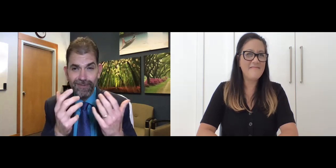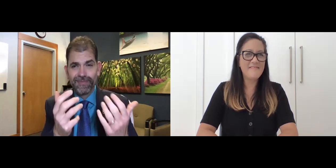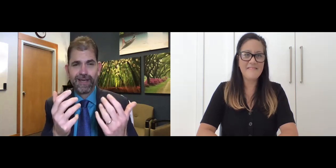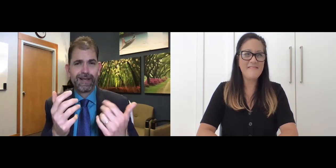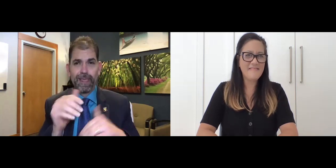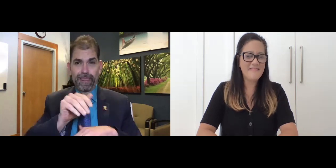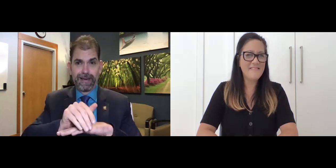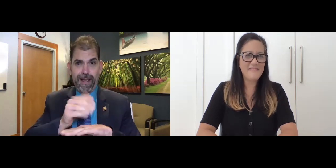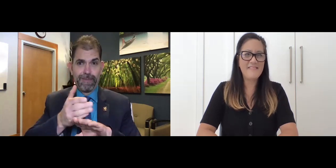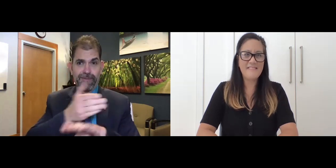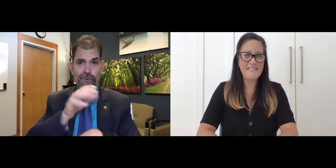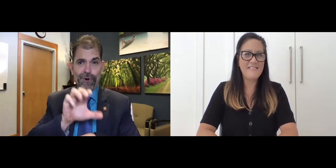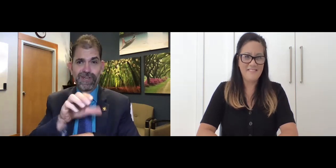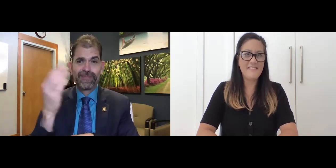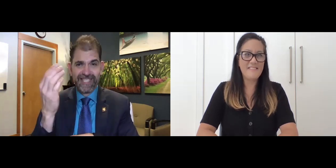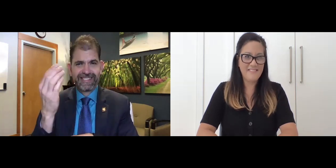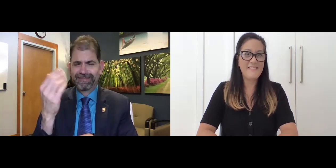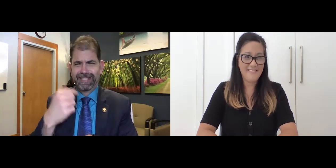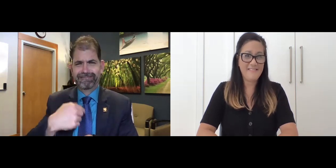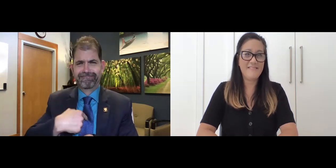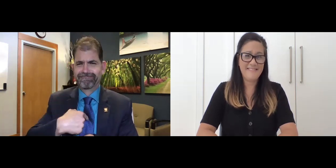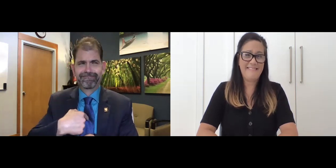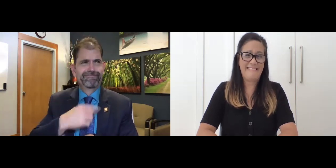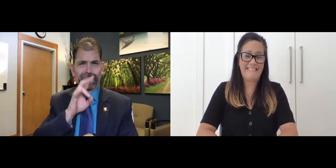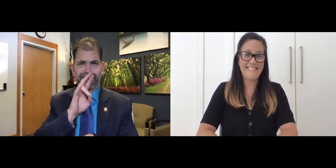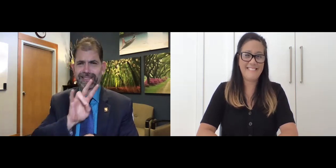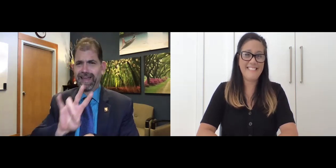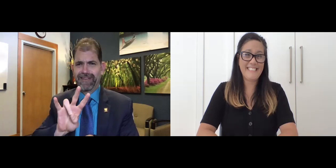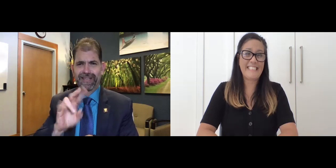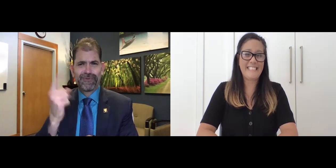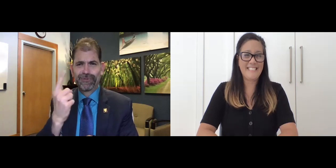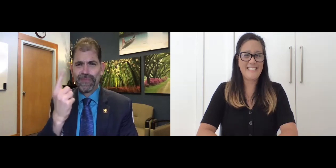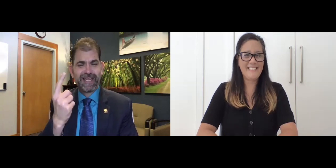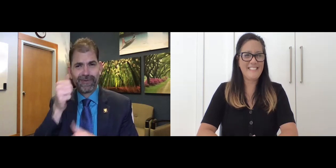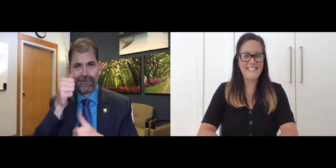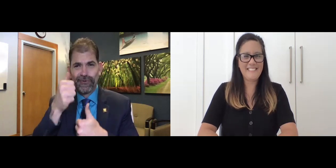I was chosen to read for the program. The book "The Night Before Christmas." I